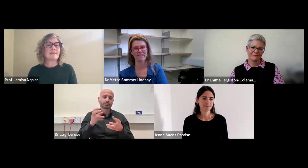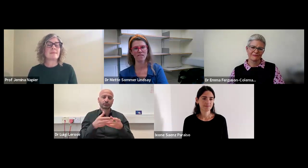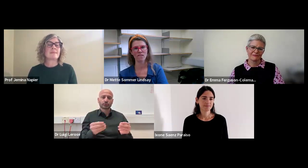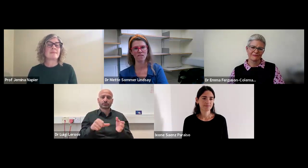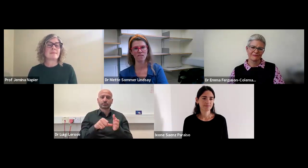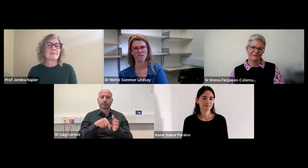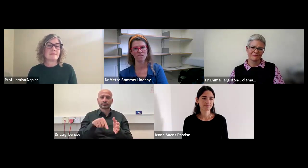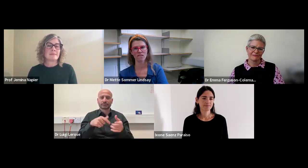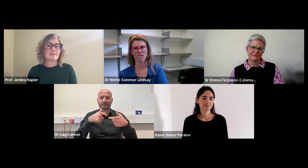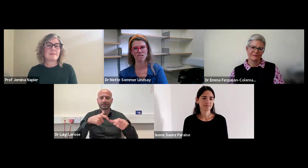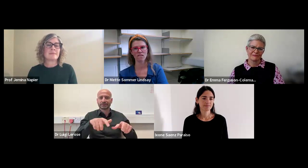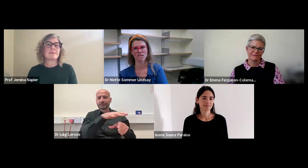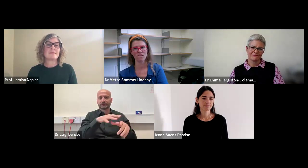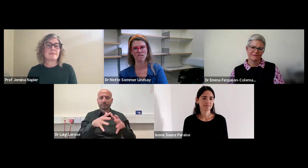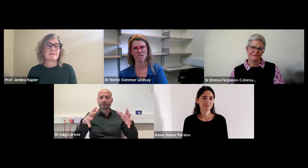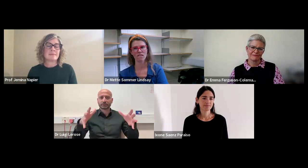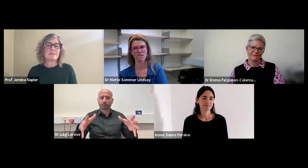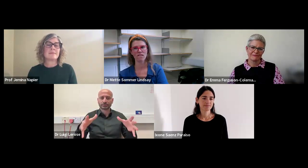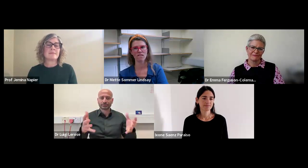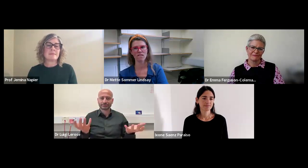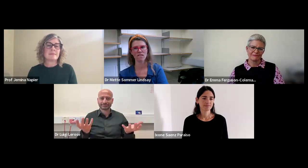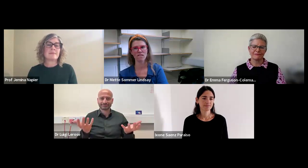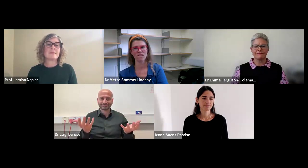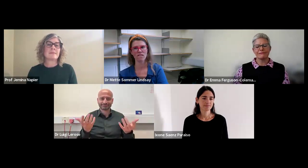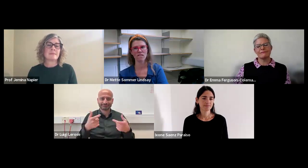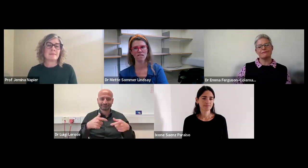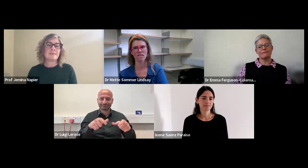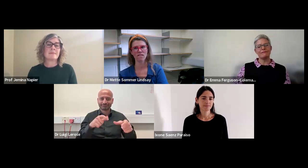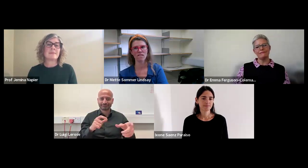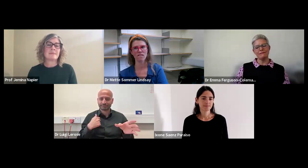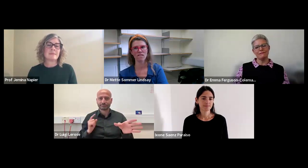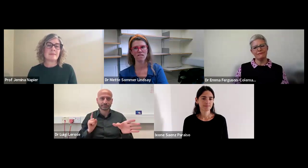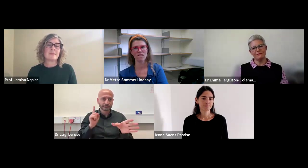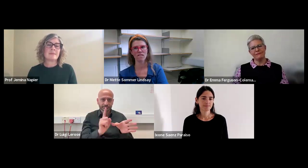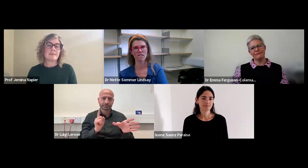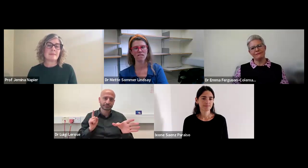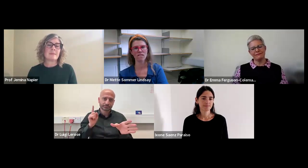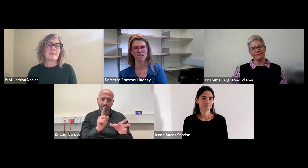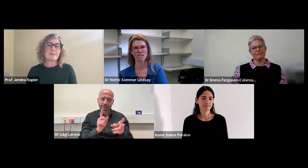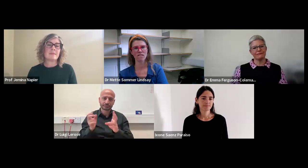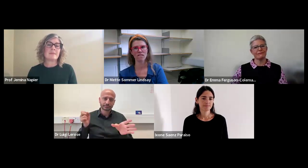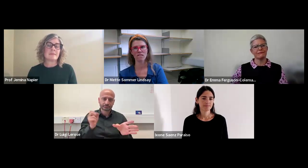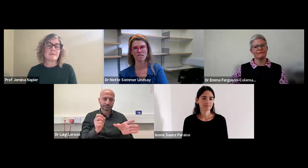fixes, adjustments, add-ons, as solutions to major structural issues and as long as that's ongoing